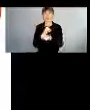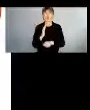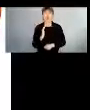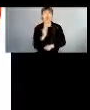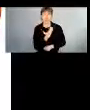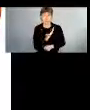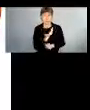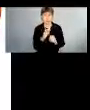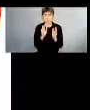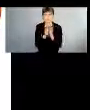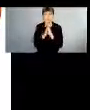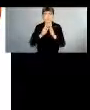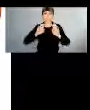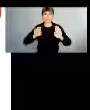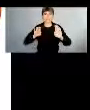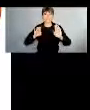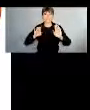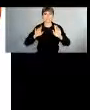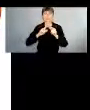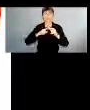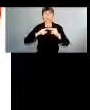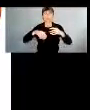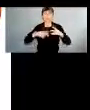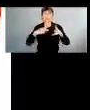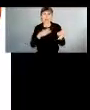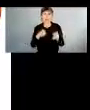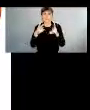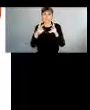it to your application. It’s a pretty straightforward template that